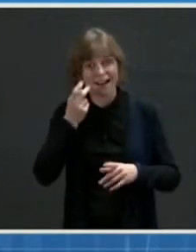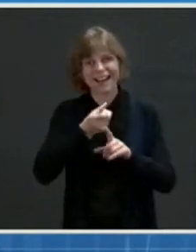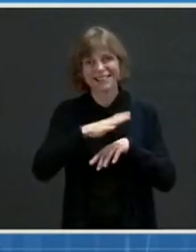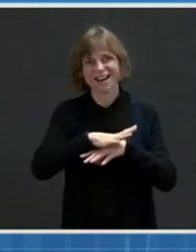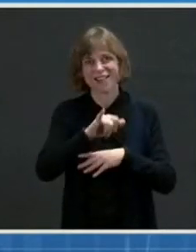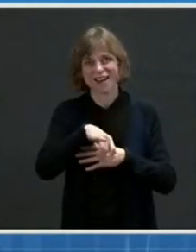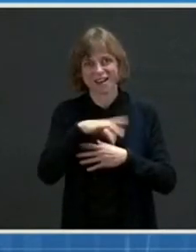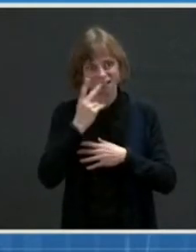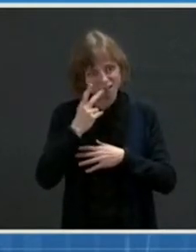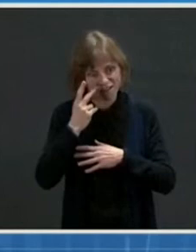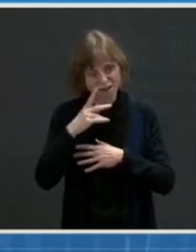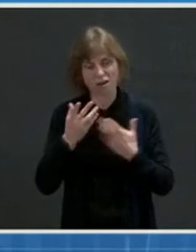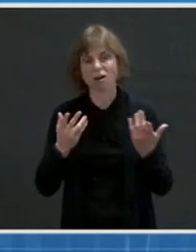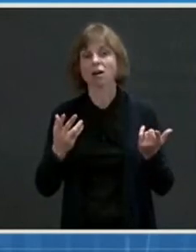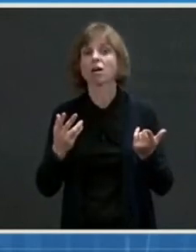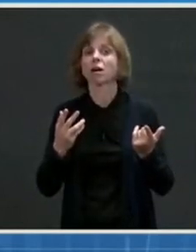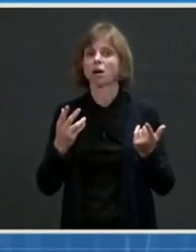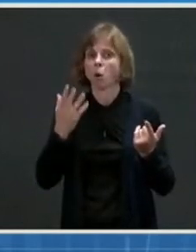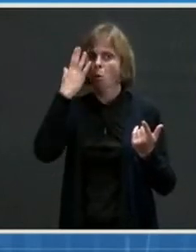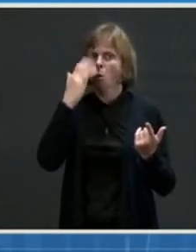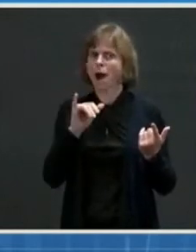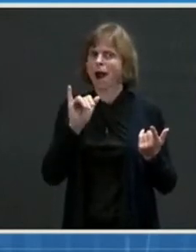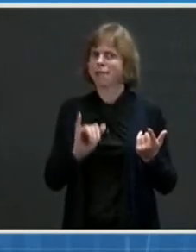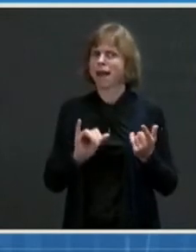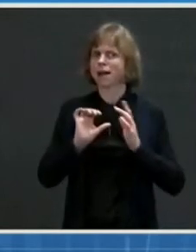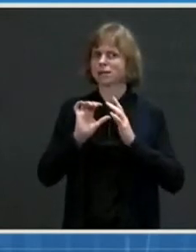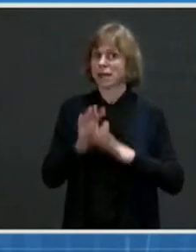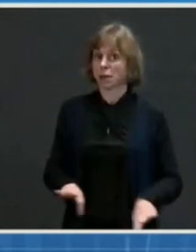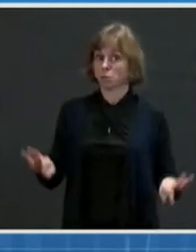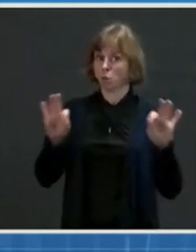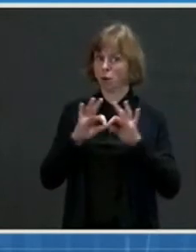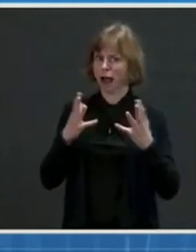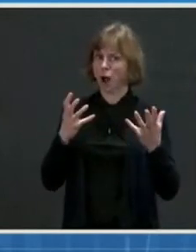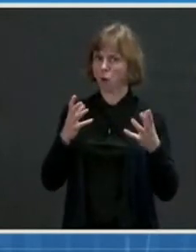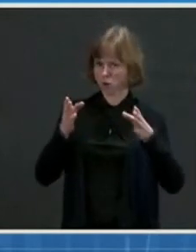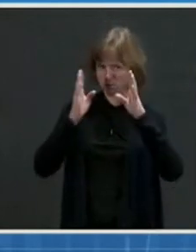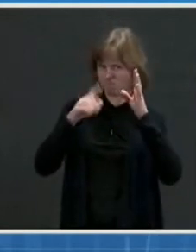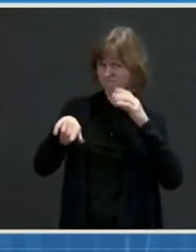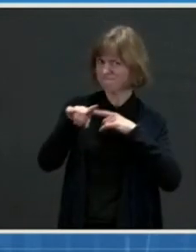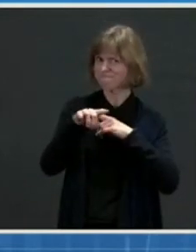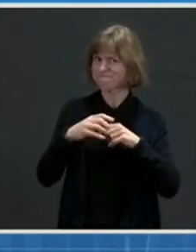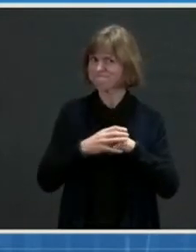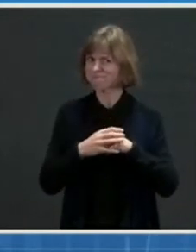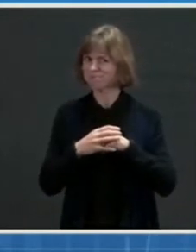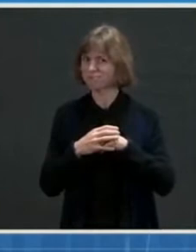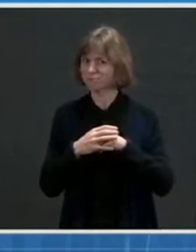HITS TO THIS. THE REASON WE FEEL THIS IS IMPORTANT AND I WANT TO AGAIN